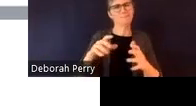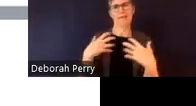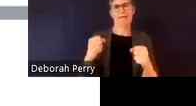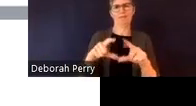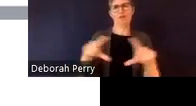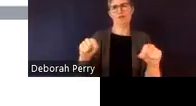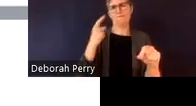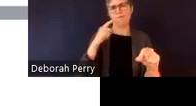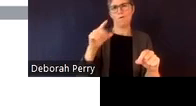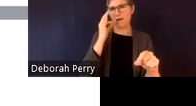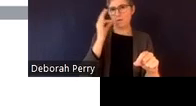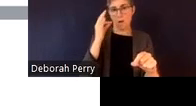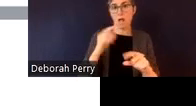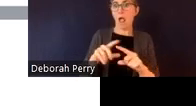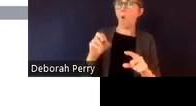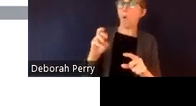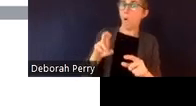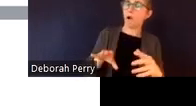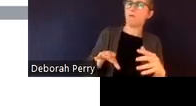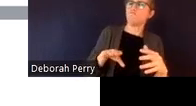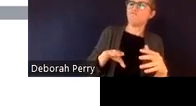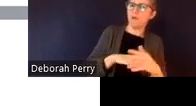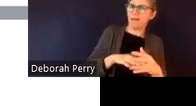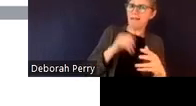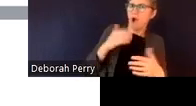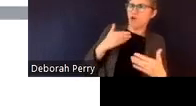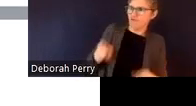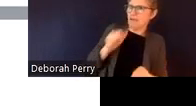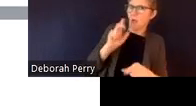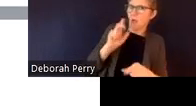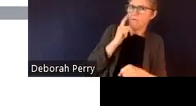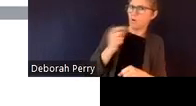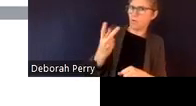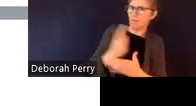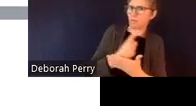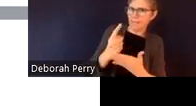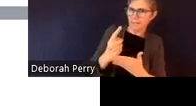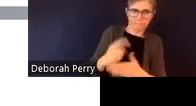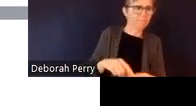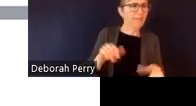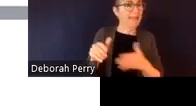not use for 12 weeks. And what you see - this was done by - led by – Jodi Gilman in our group